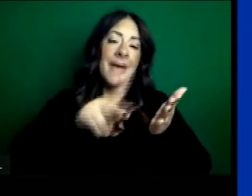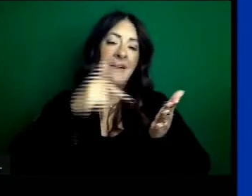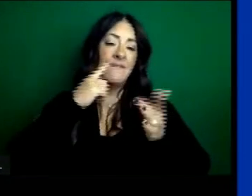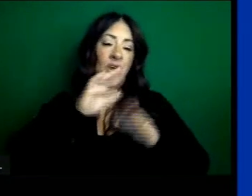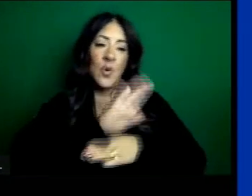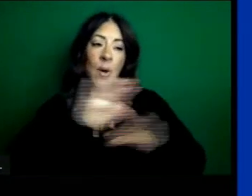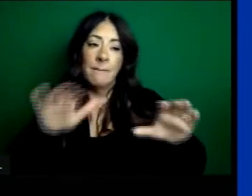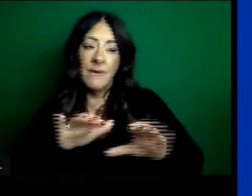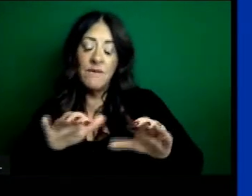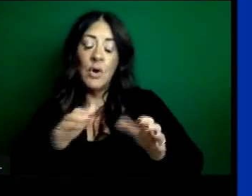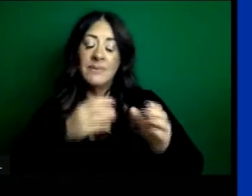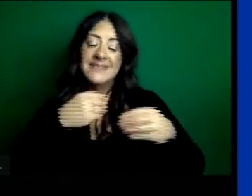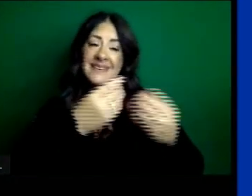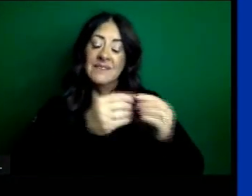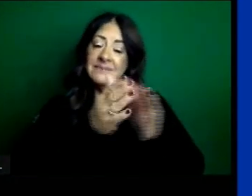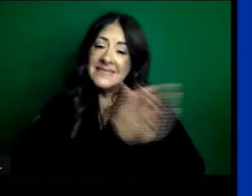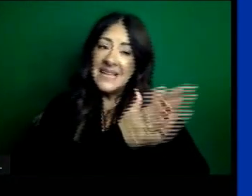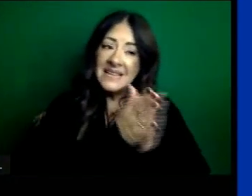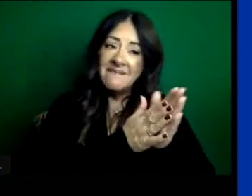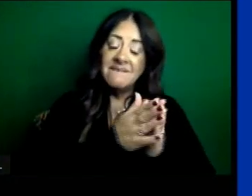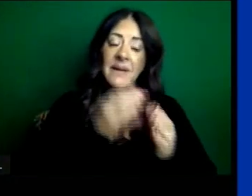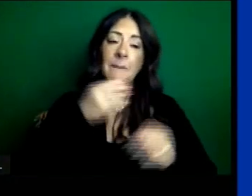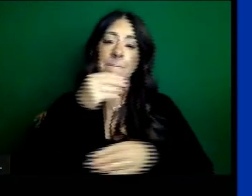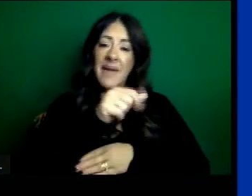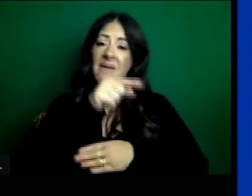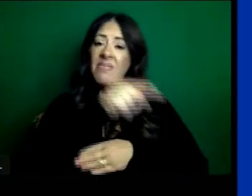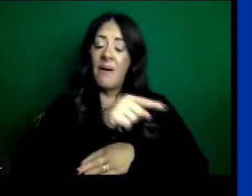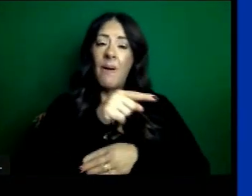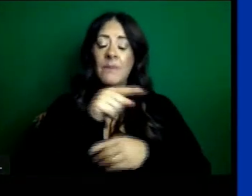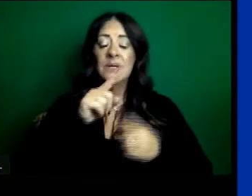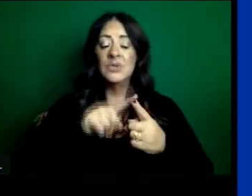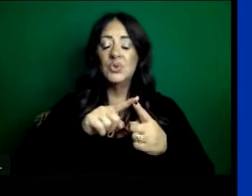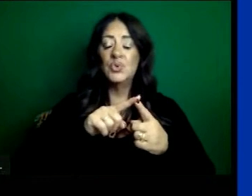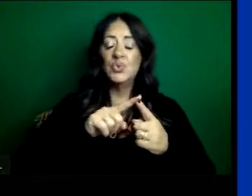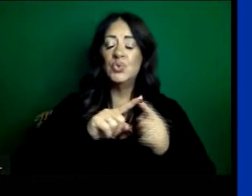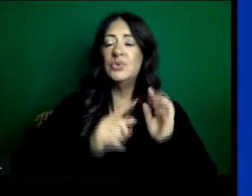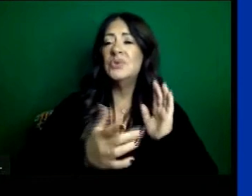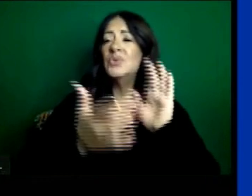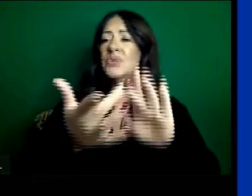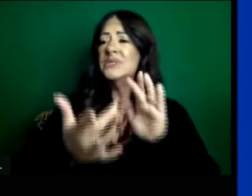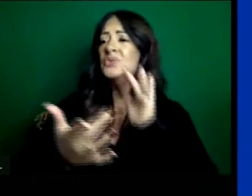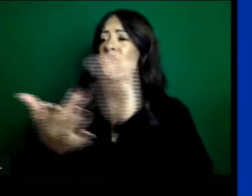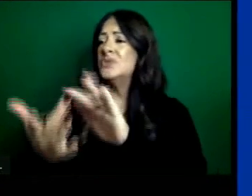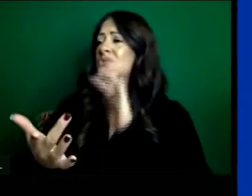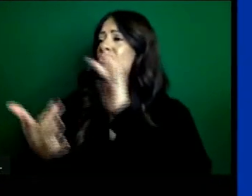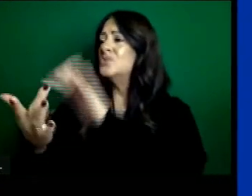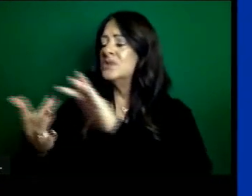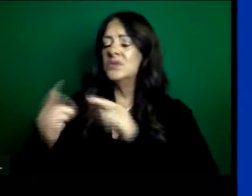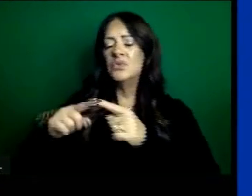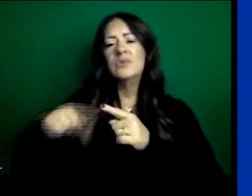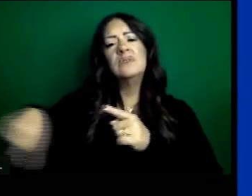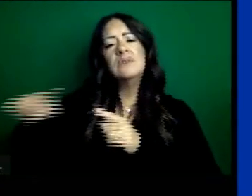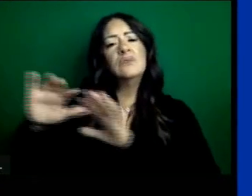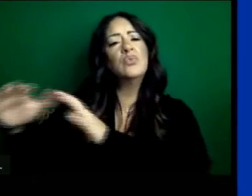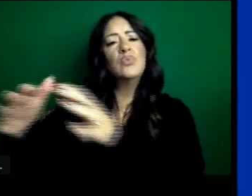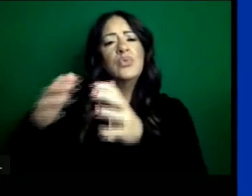TIME COMES. LOOKING AT SOME KEY STRATEGIES, PAPER PERFORMANCE, SORT OF